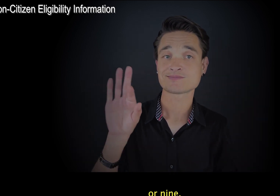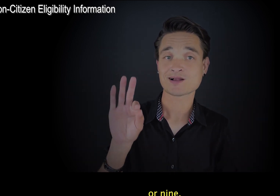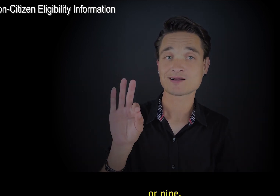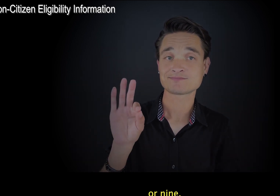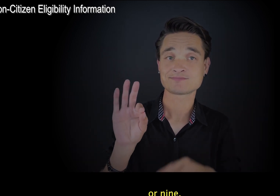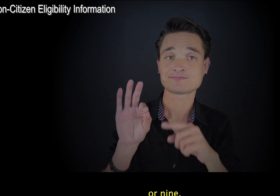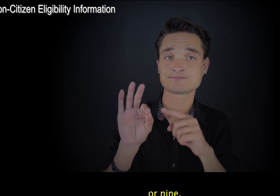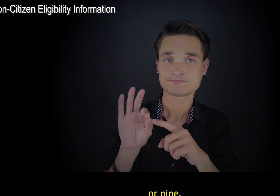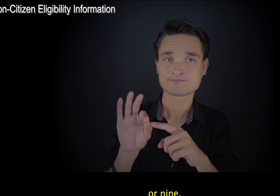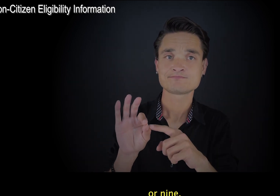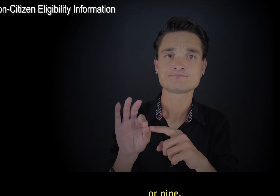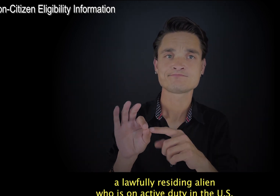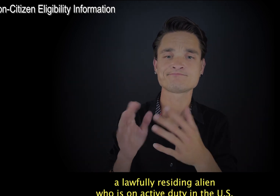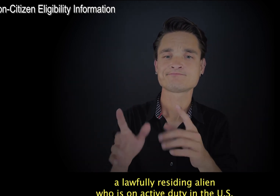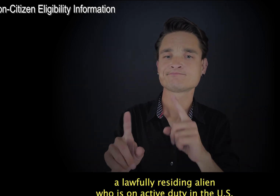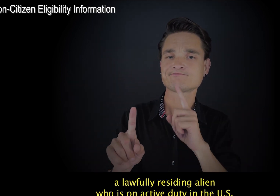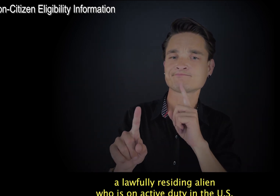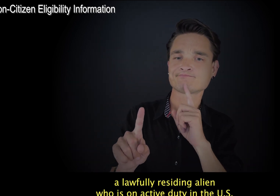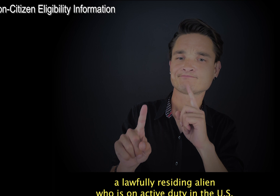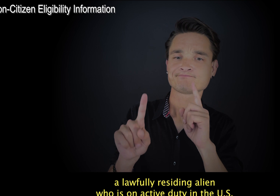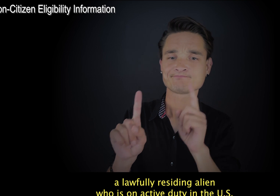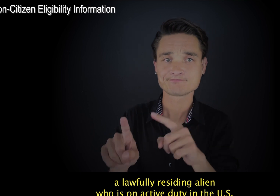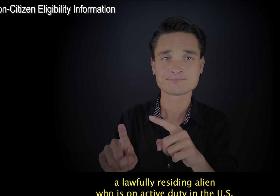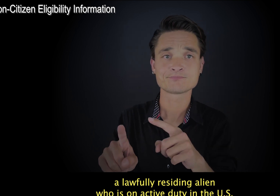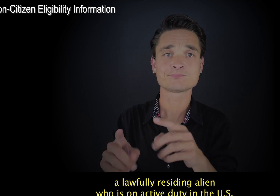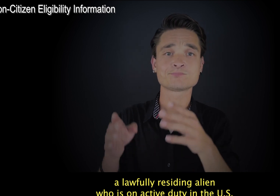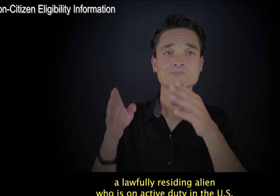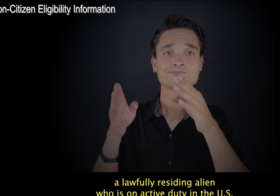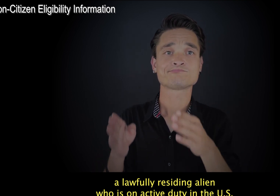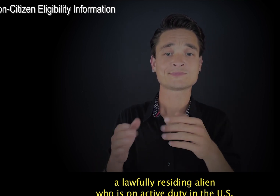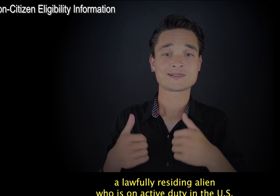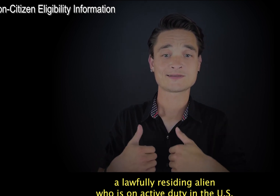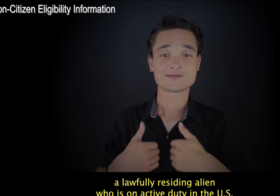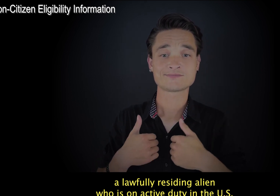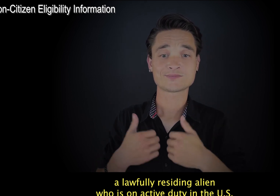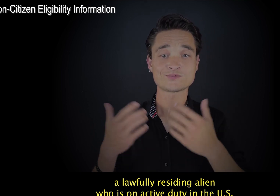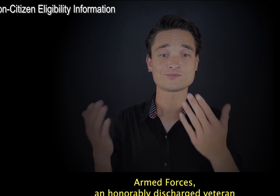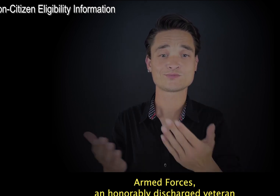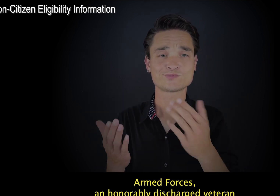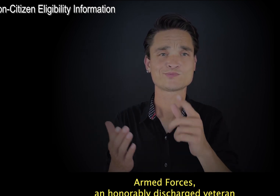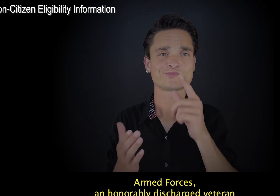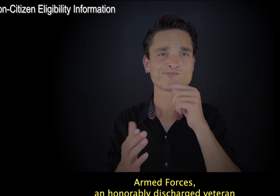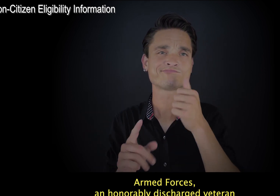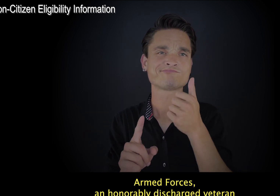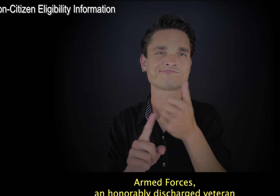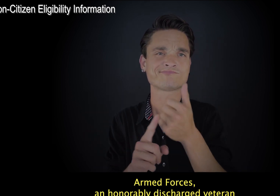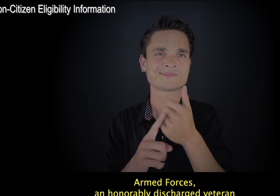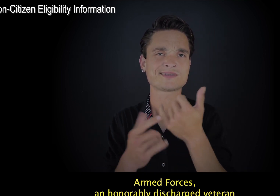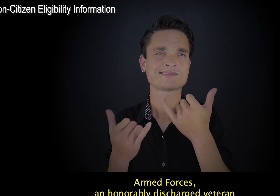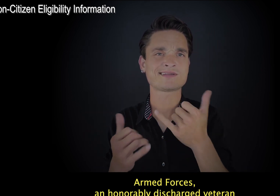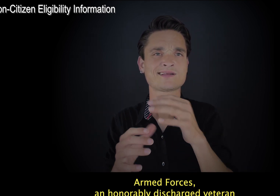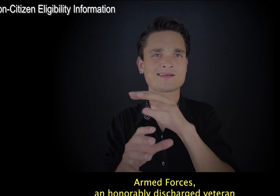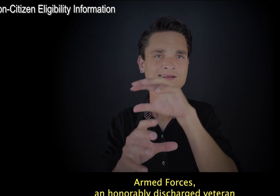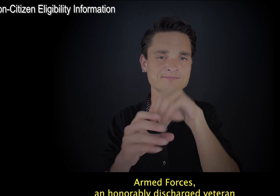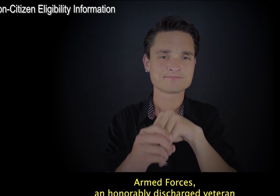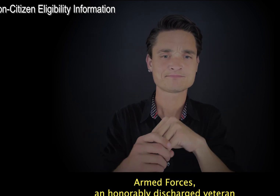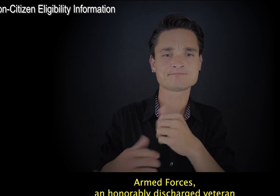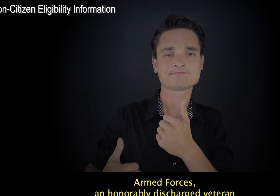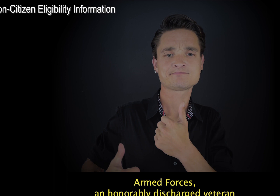or nine, a lawfully residing alien who is on active duty in the U.S. Armed Forces, an honorably discharged veteran